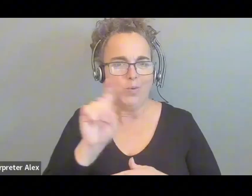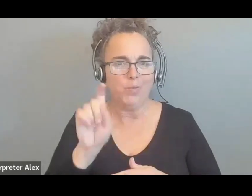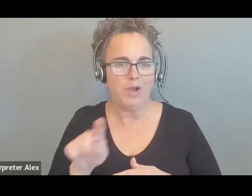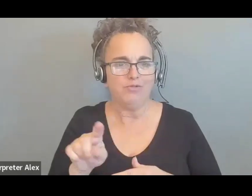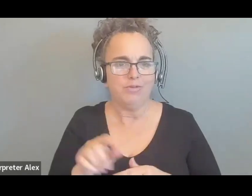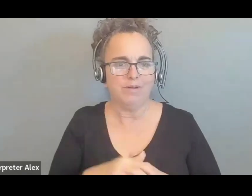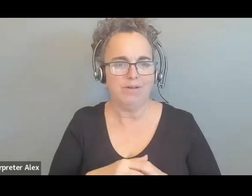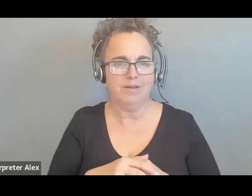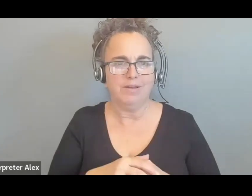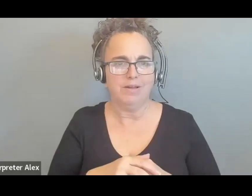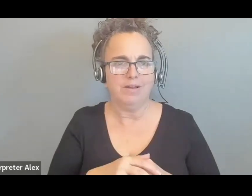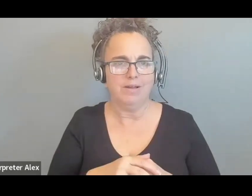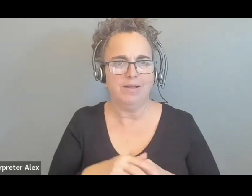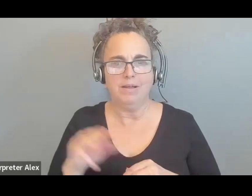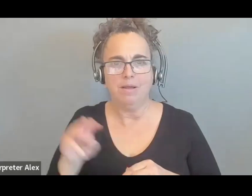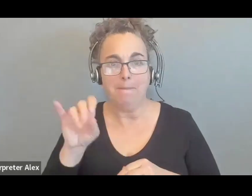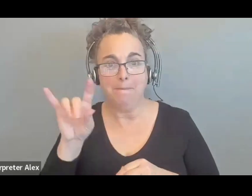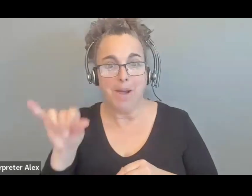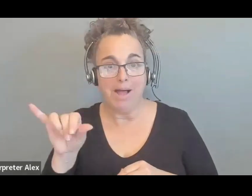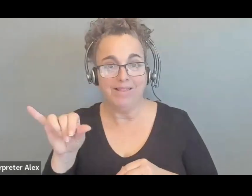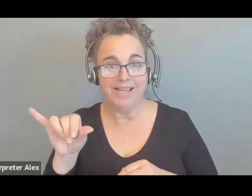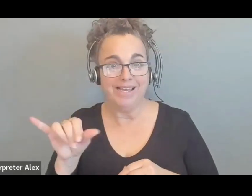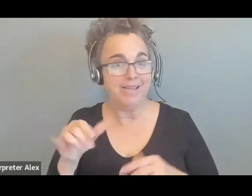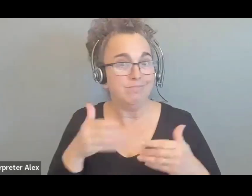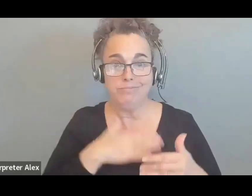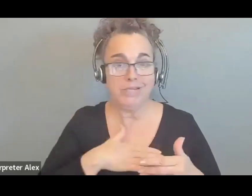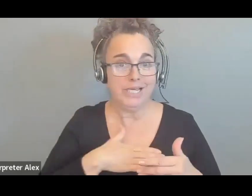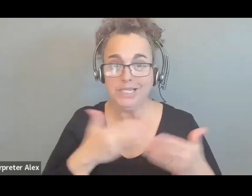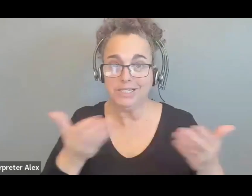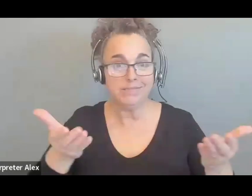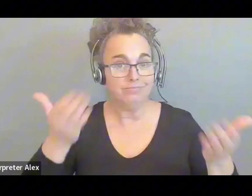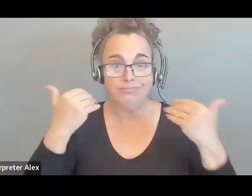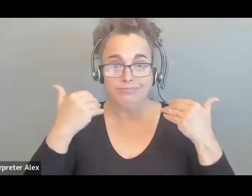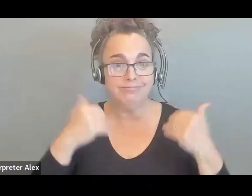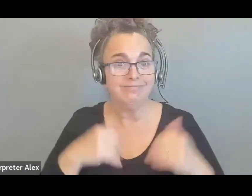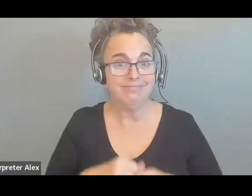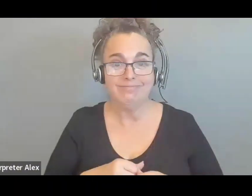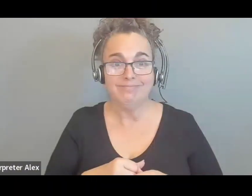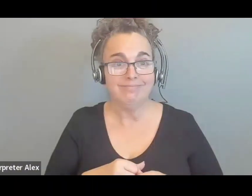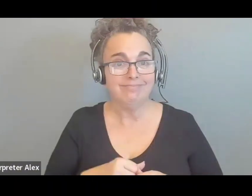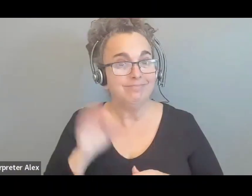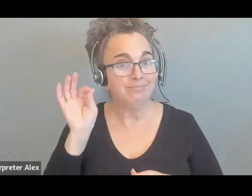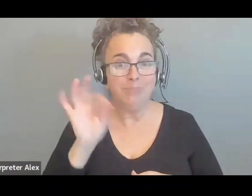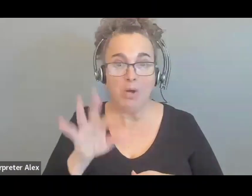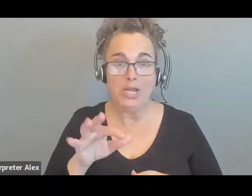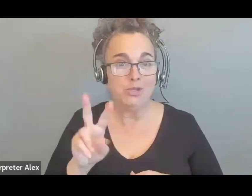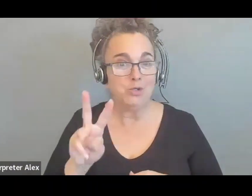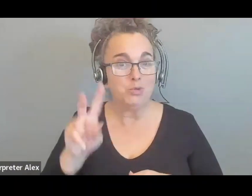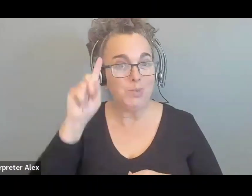And, and by the way, Molly and everyone else, please add, put in your two cents. as we're talking.